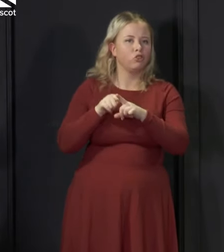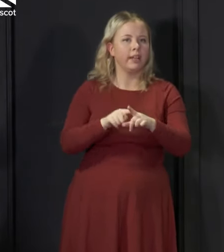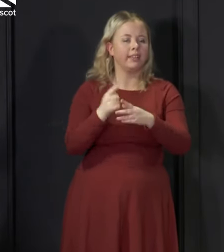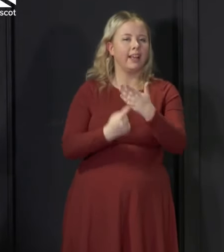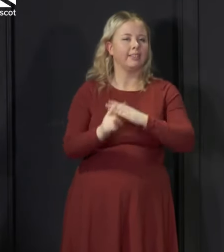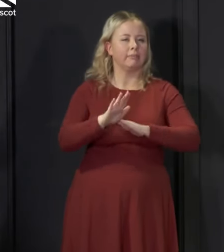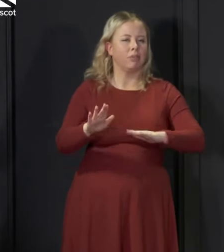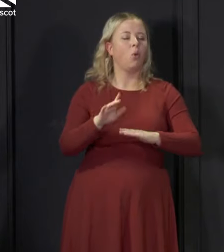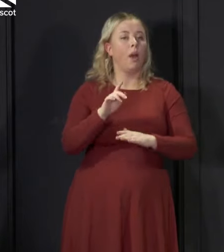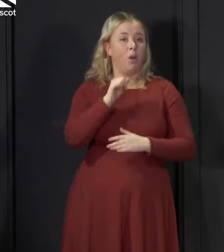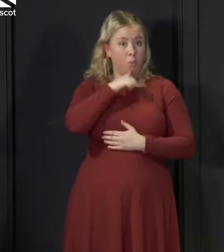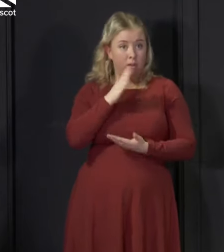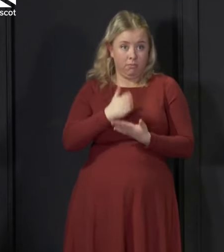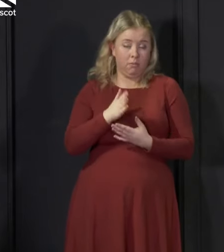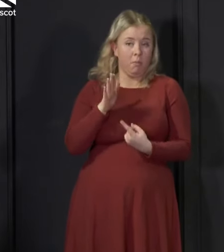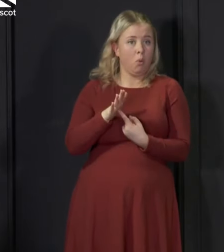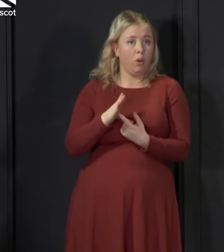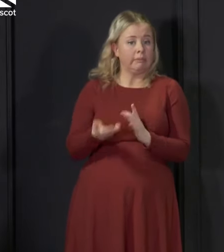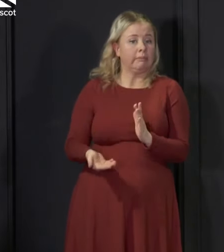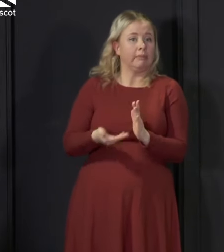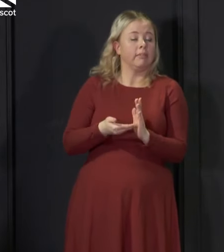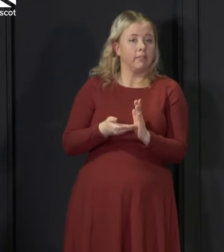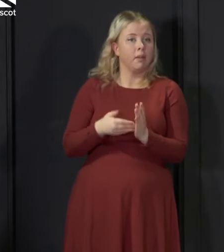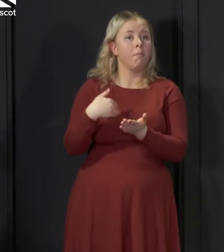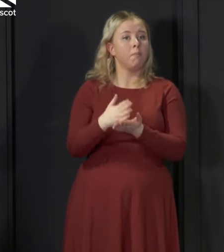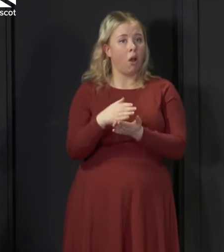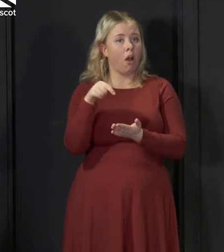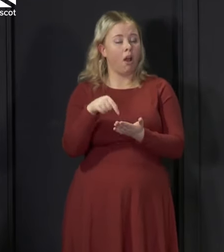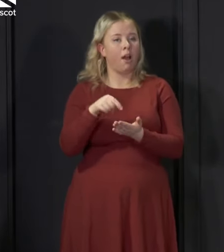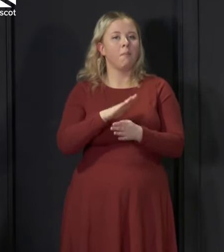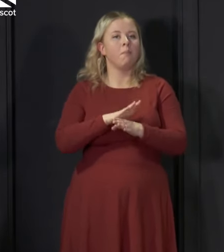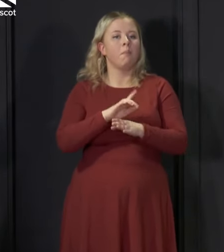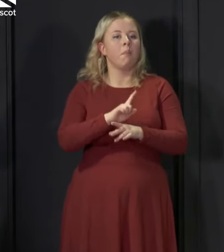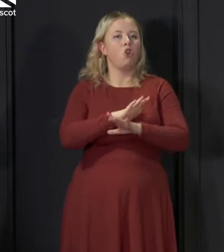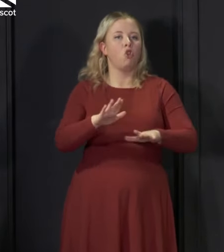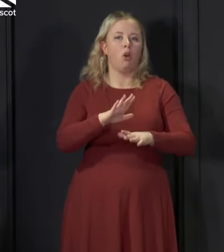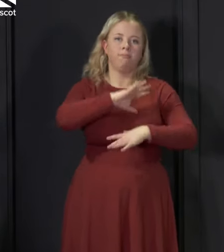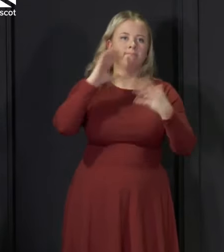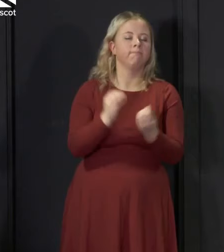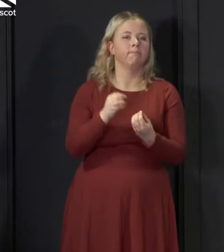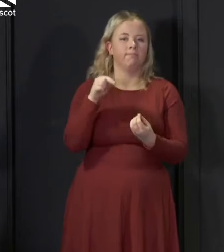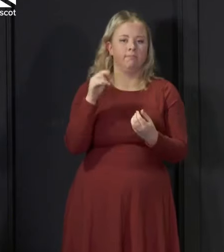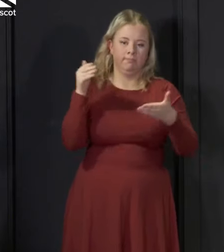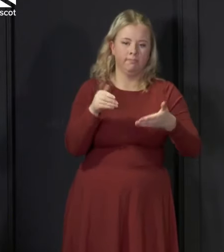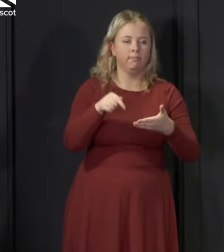important adjunct and important component, but for an app to be successful like that,